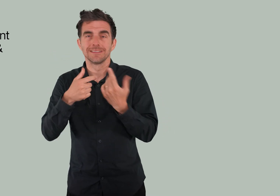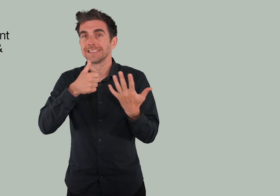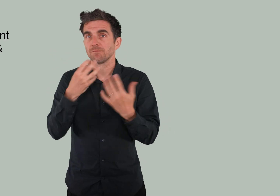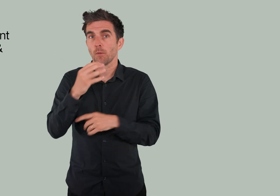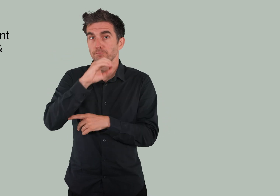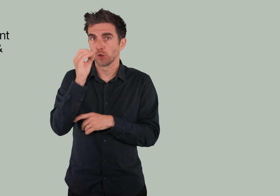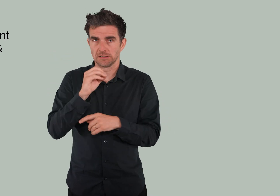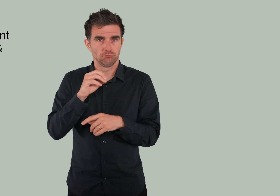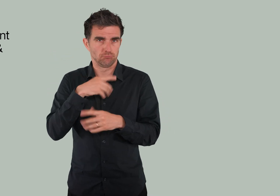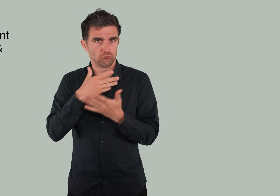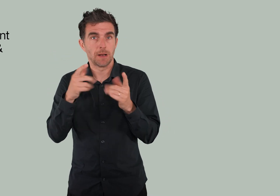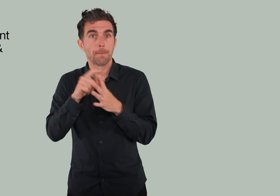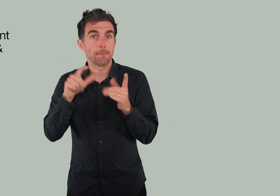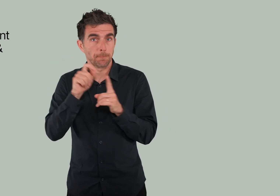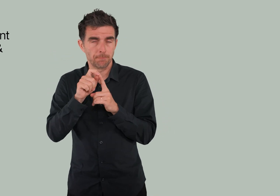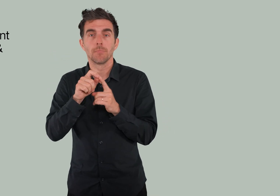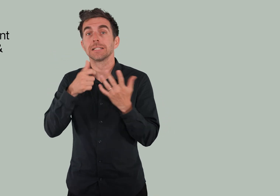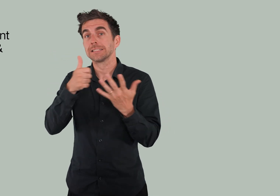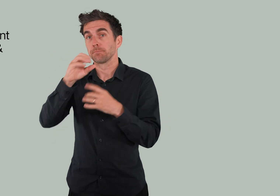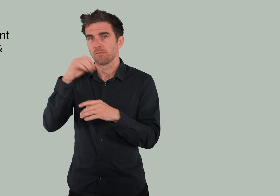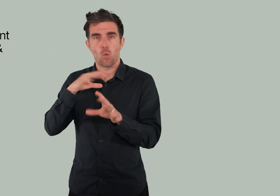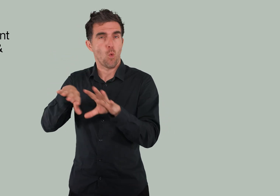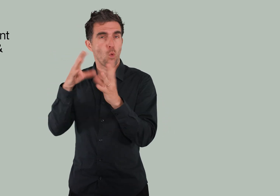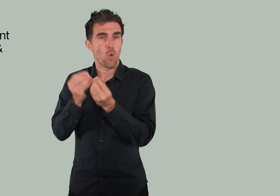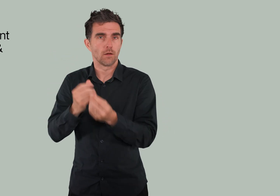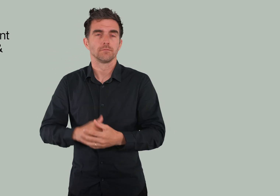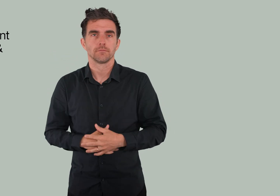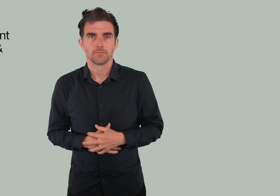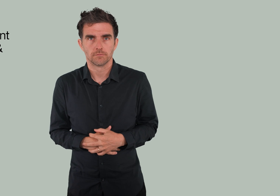(64 per cent for PIP and 66 per cent overall).